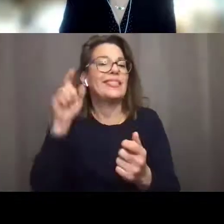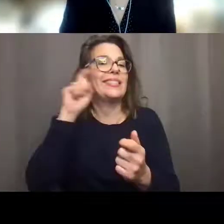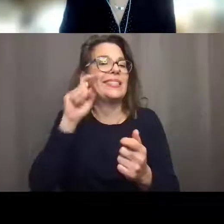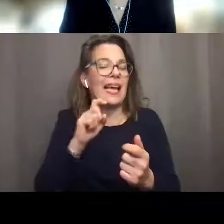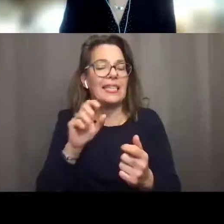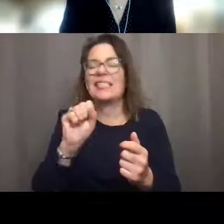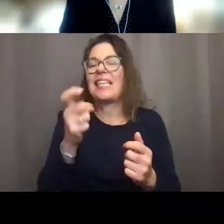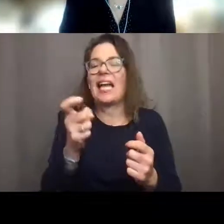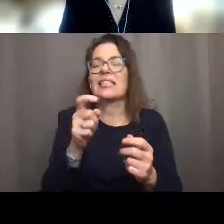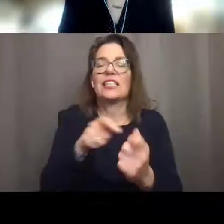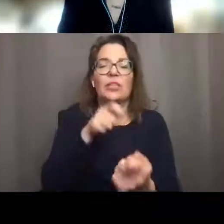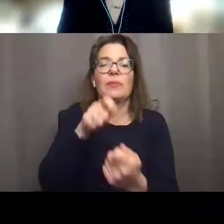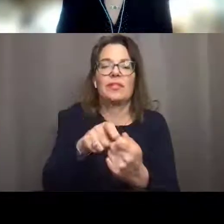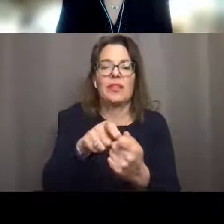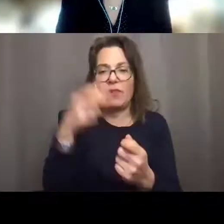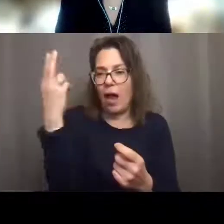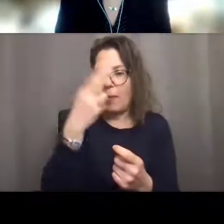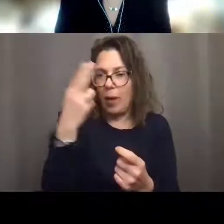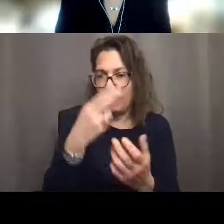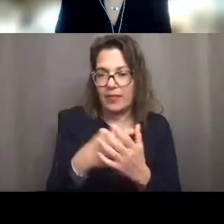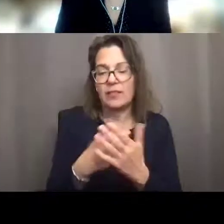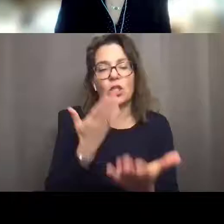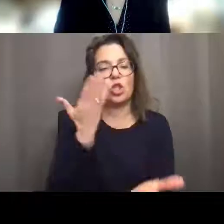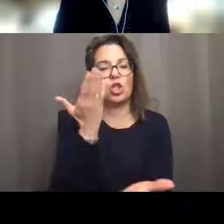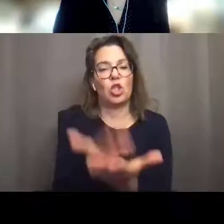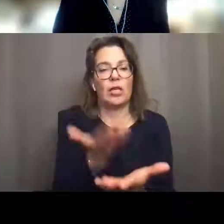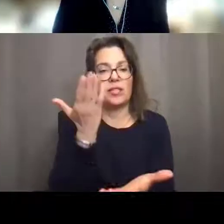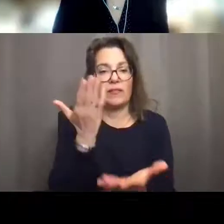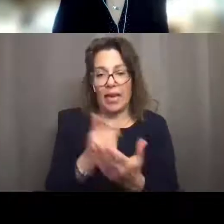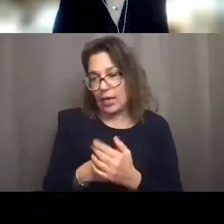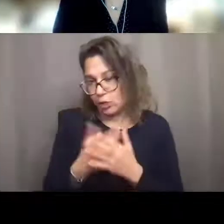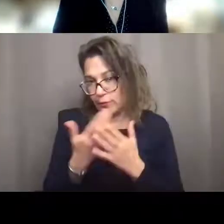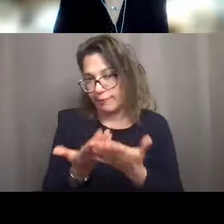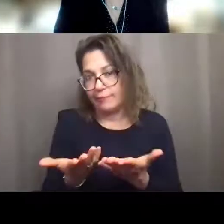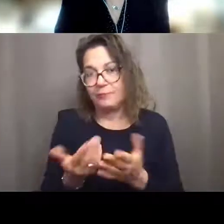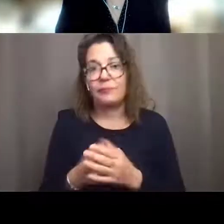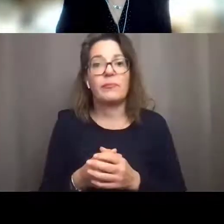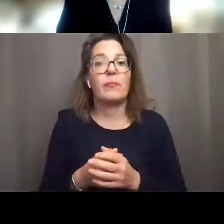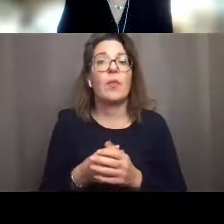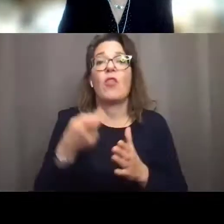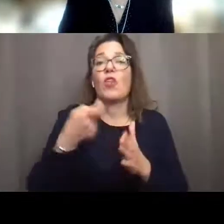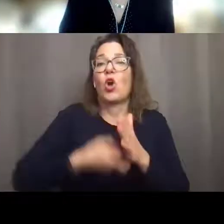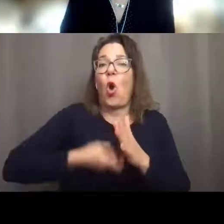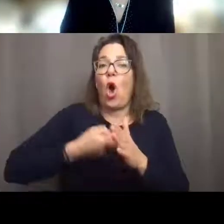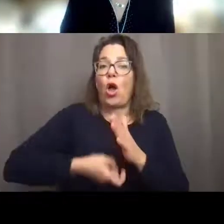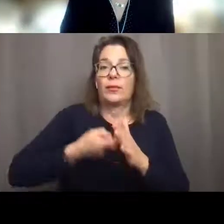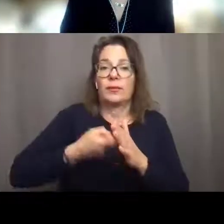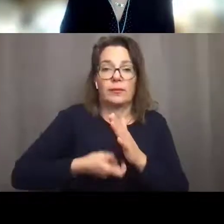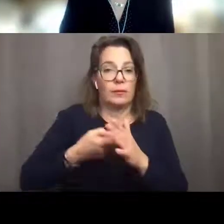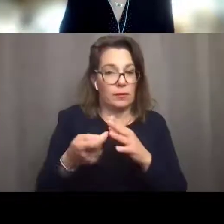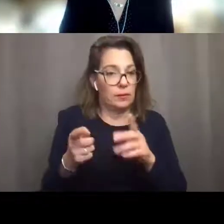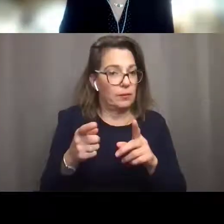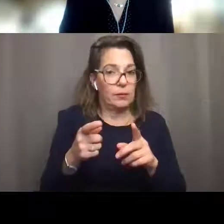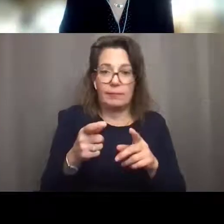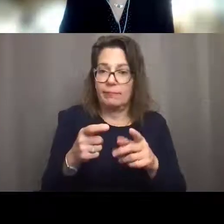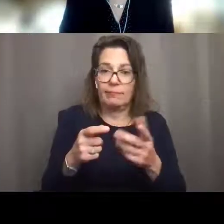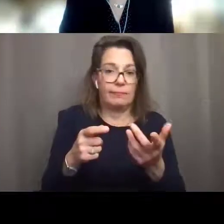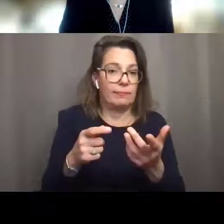that you could provide. Cost and absence of known sex differences are inadequate justifications for not addressing sex.